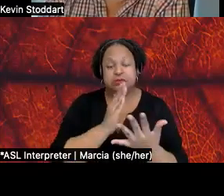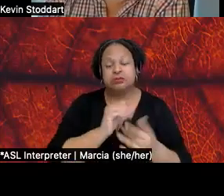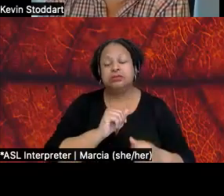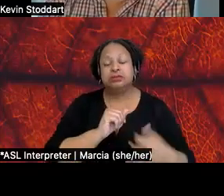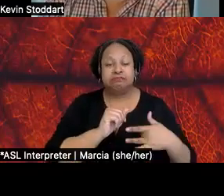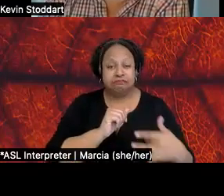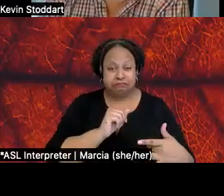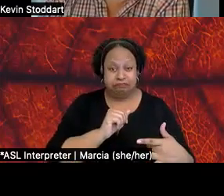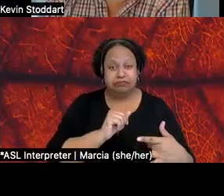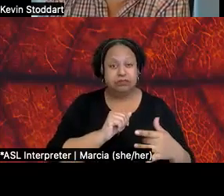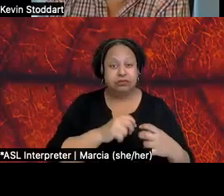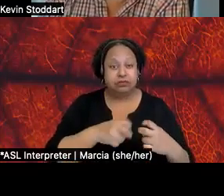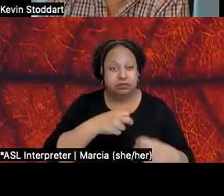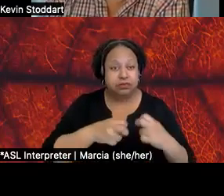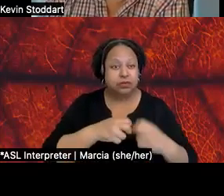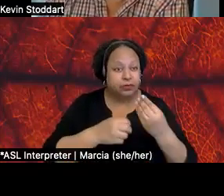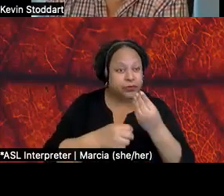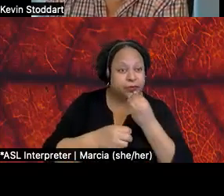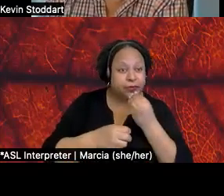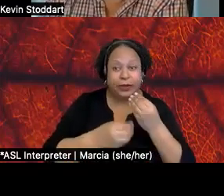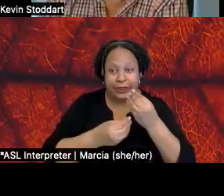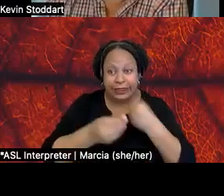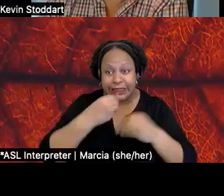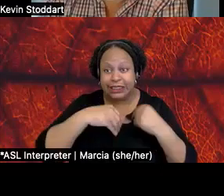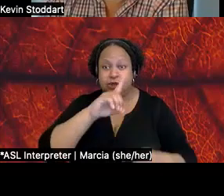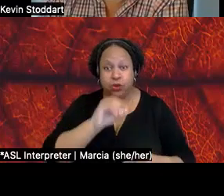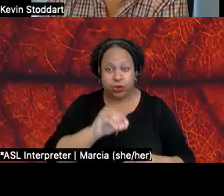eating disorders, which are not well addressed.